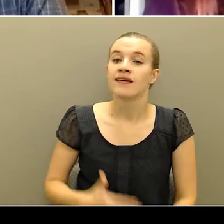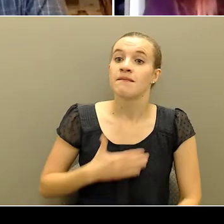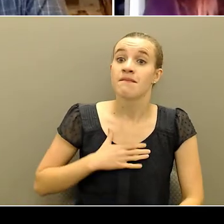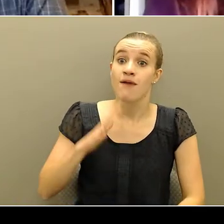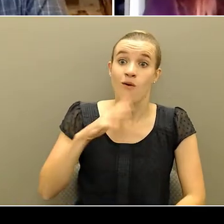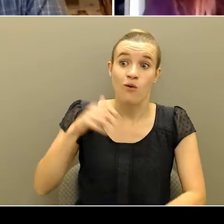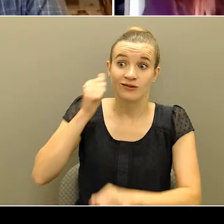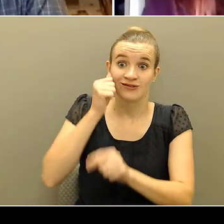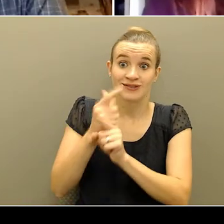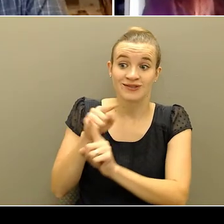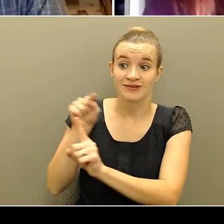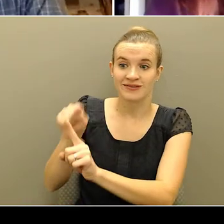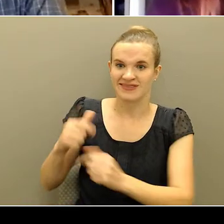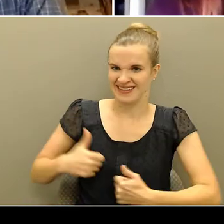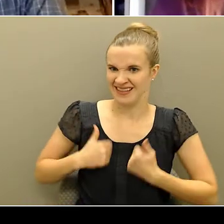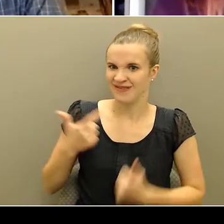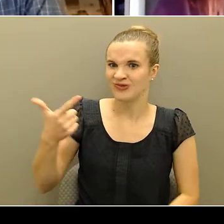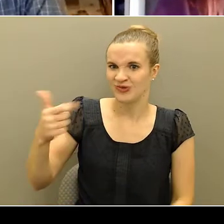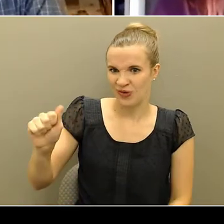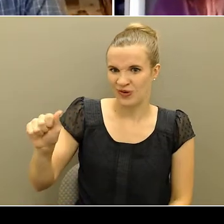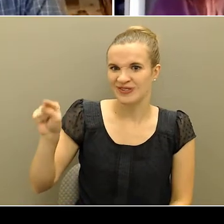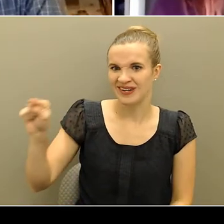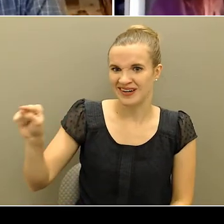I think that would be really cool. I haven't done that yet. I've been to